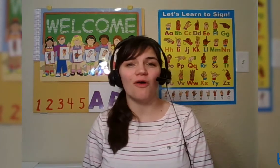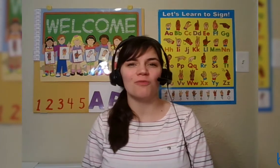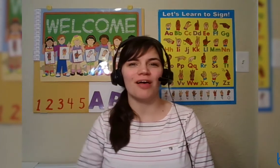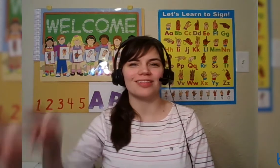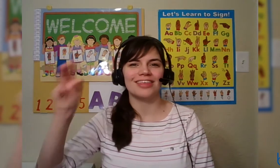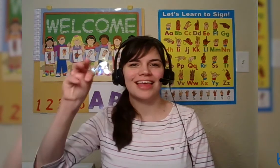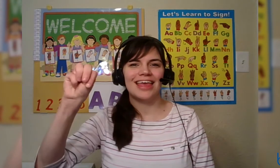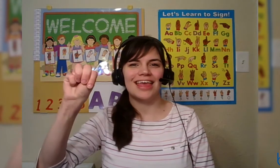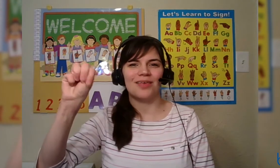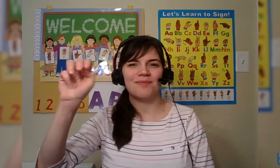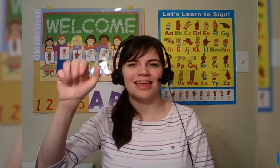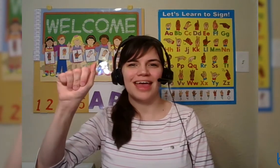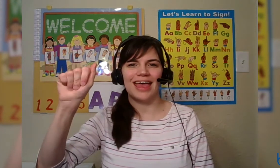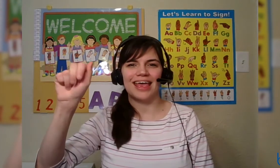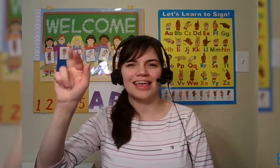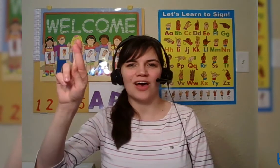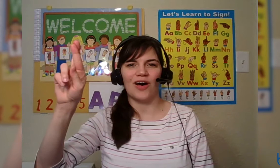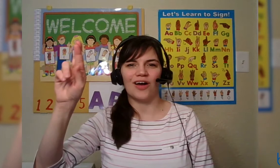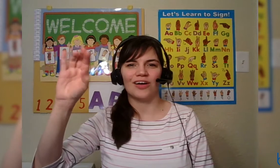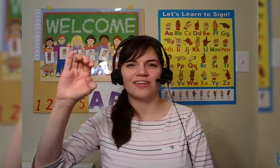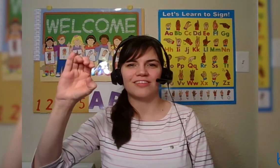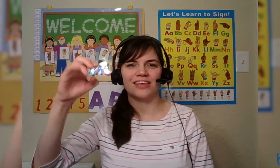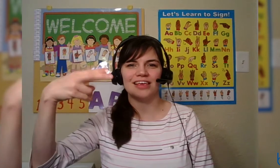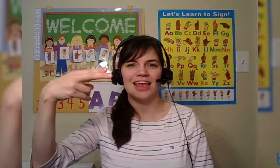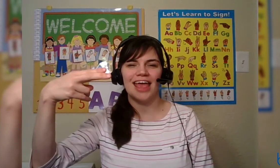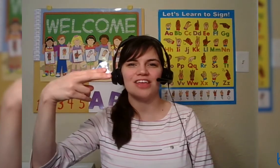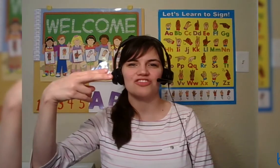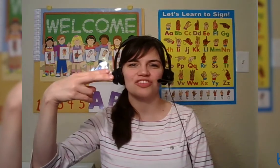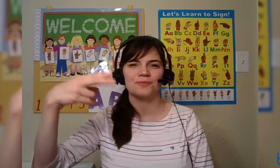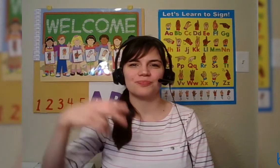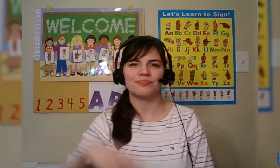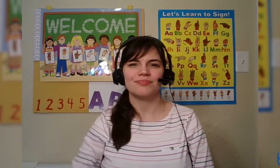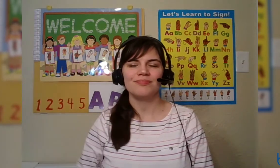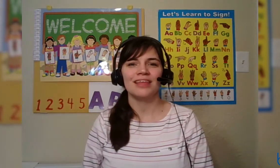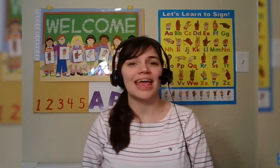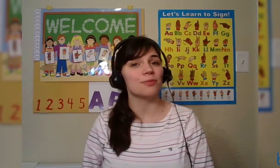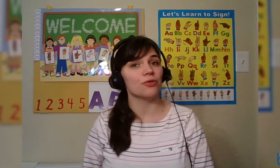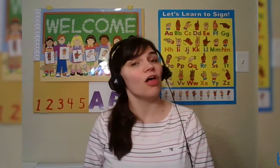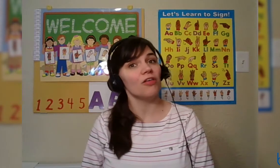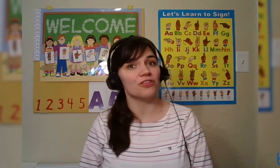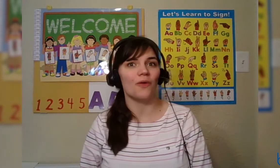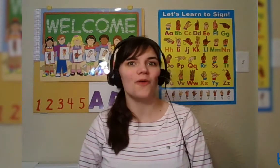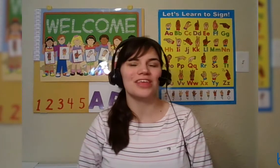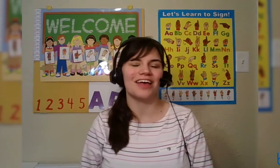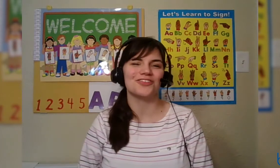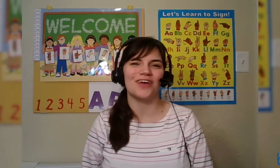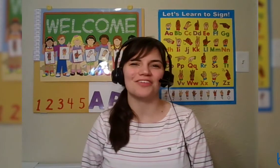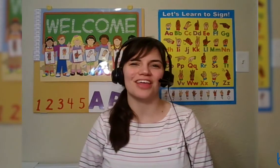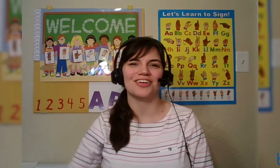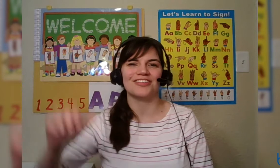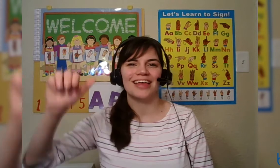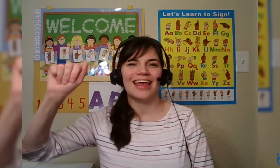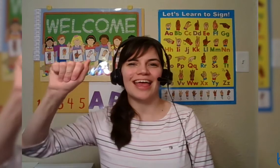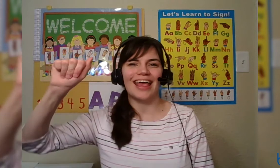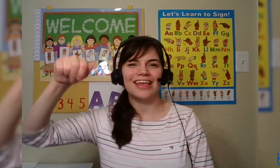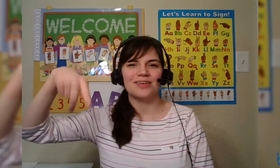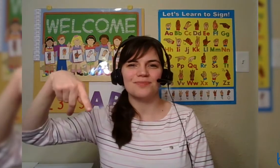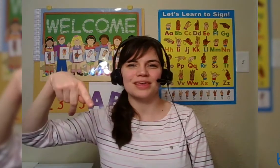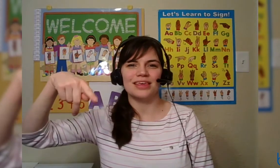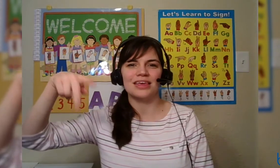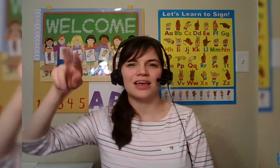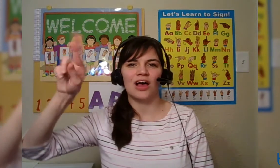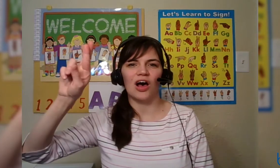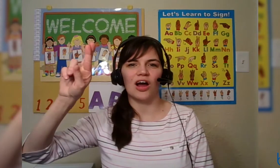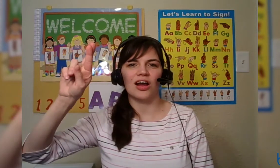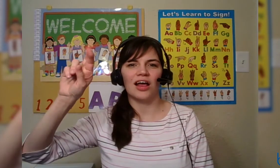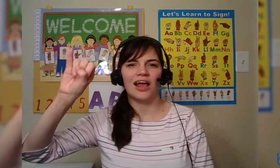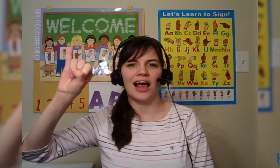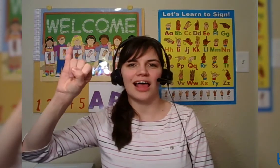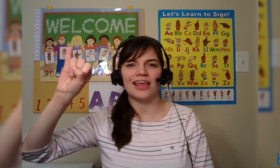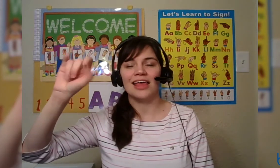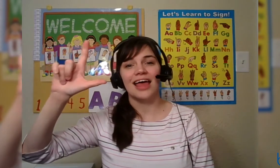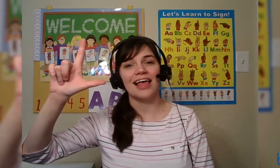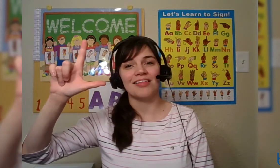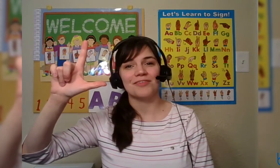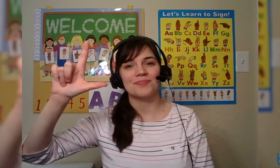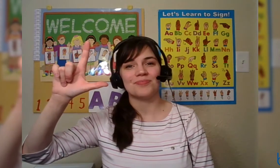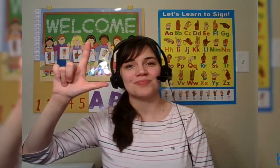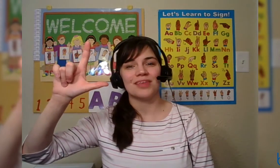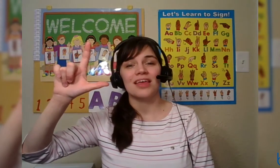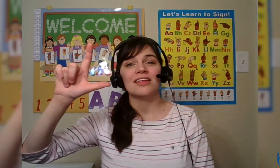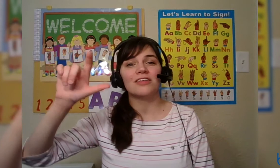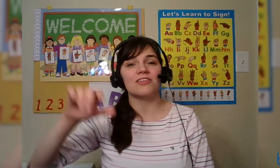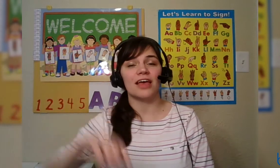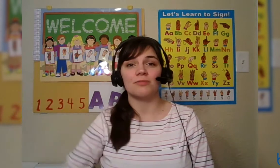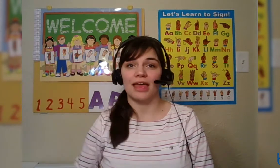whole month. M-A-R-C-H. April also only has five letters: A-P-R-I-L. To sign May,